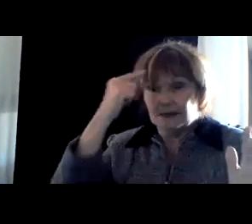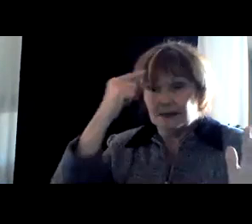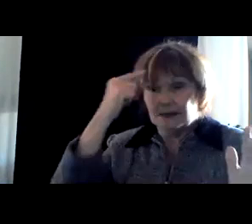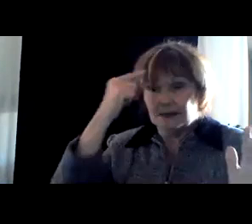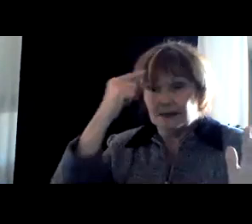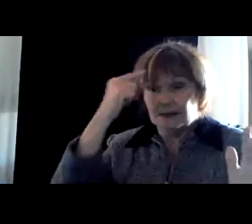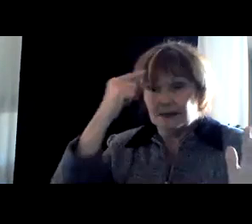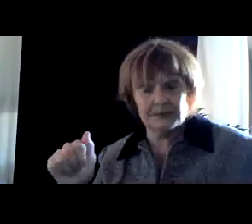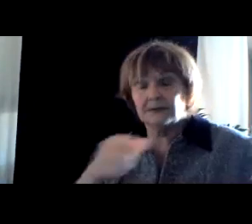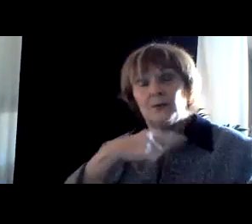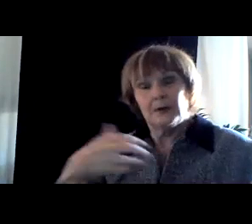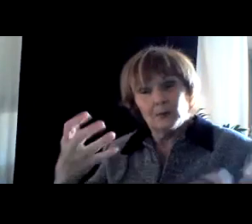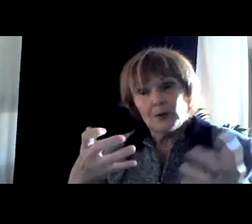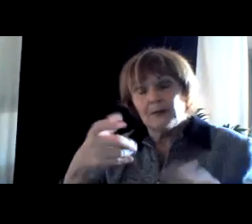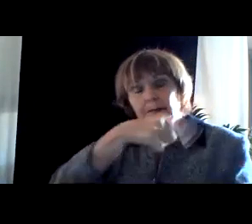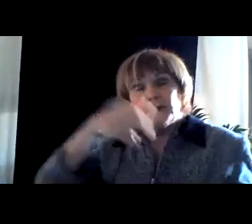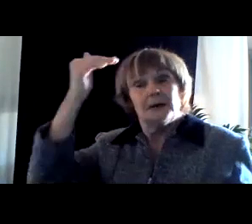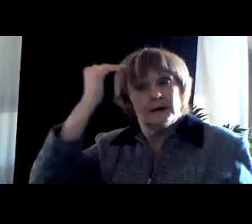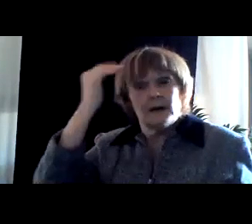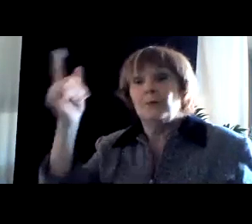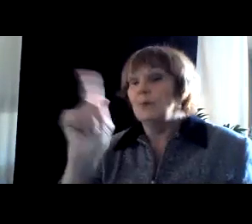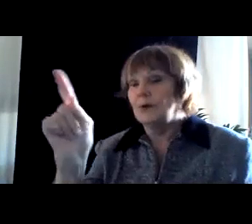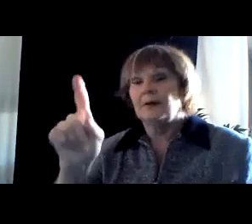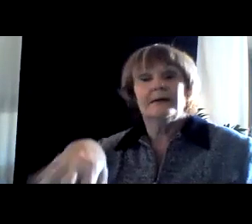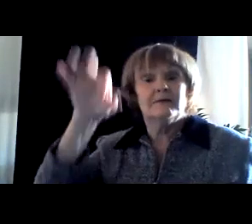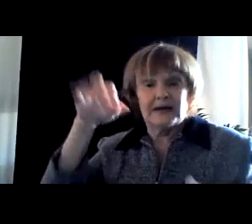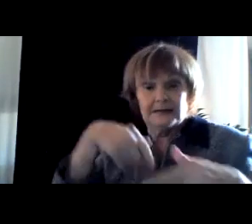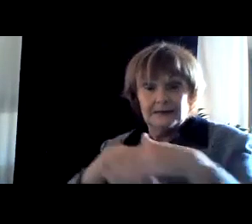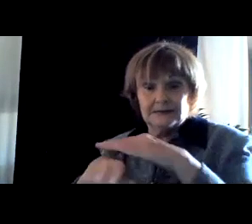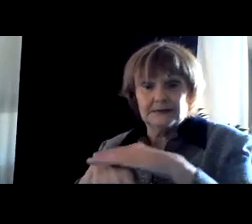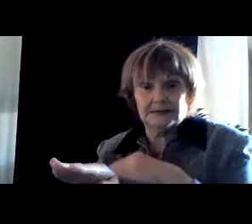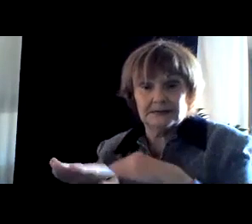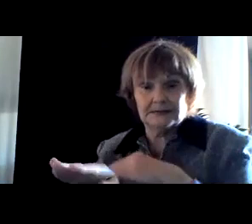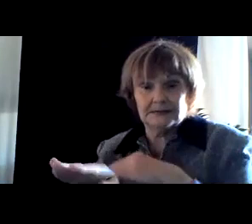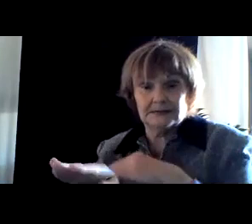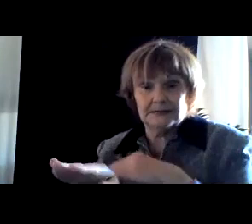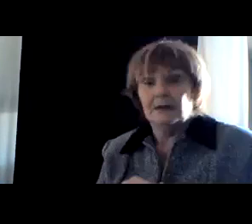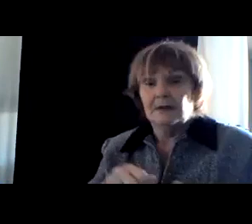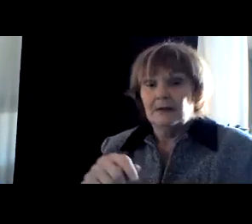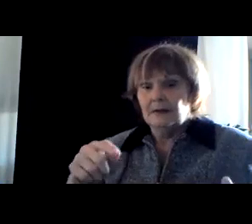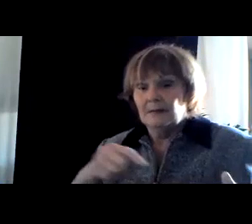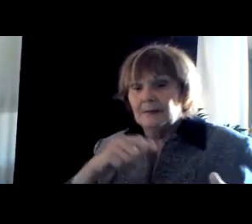So we may wanna go beyond just okay physical access. Which are some of the things that you'll find in the department of justice